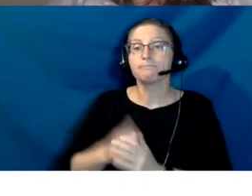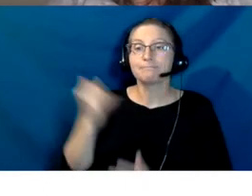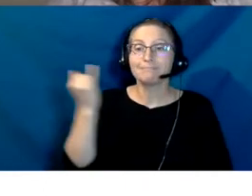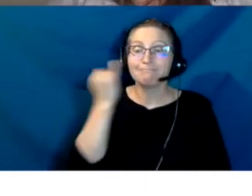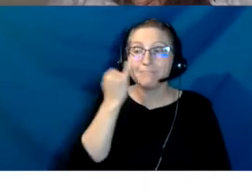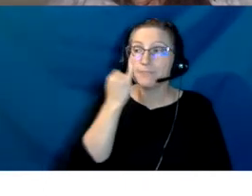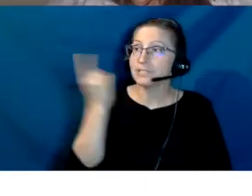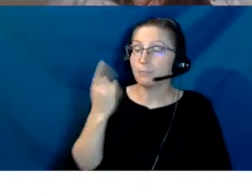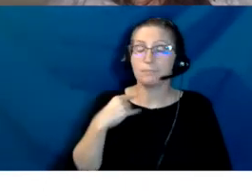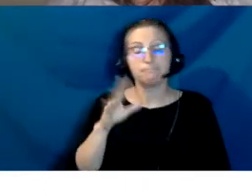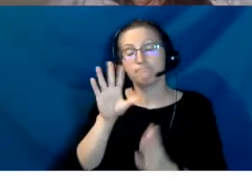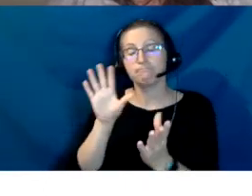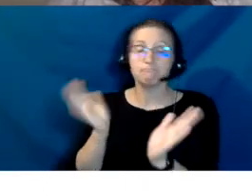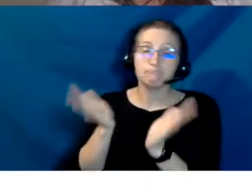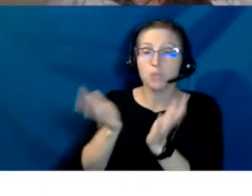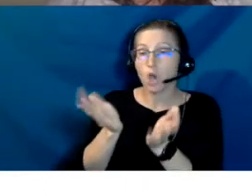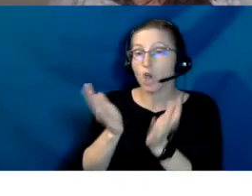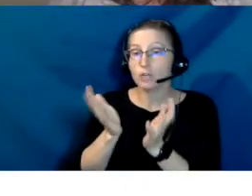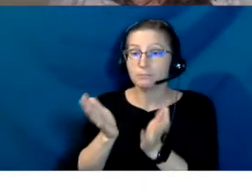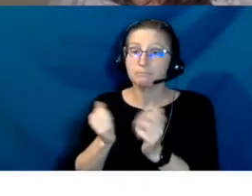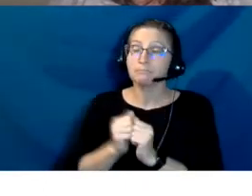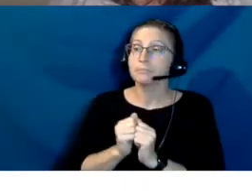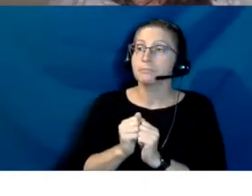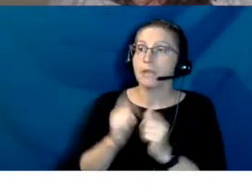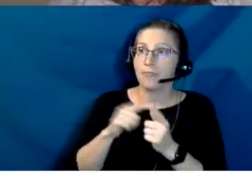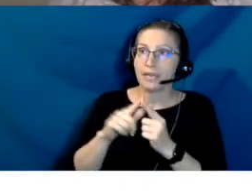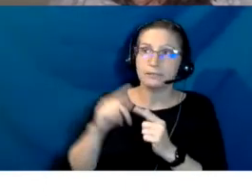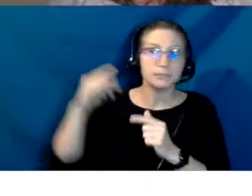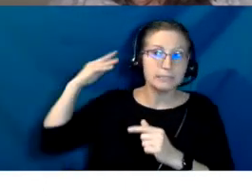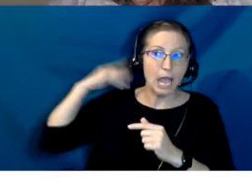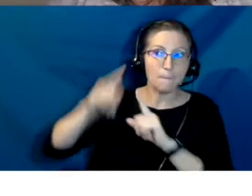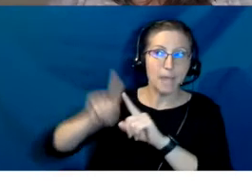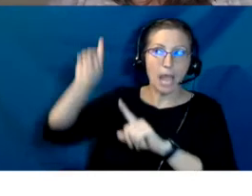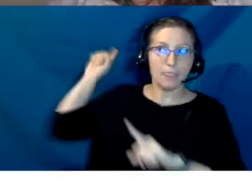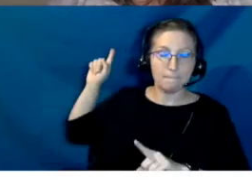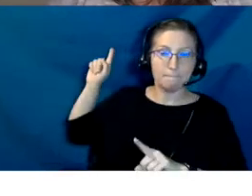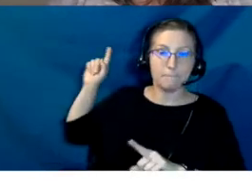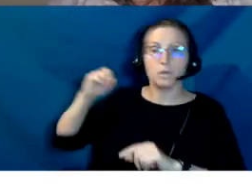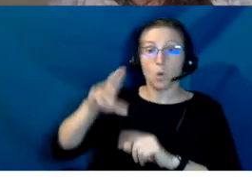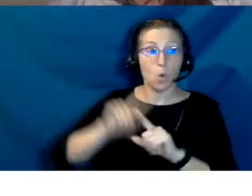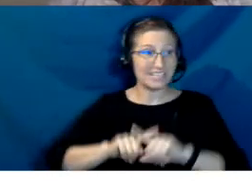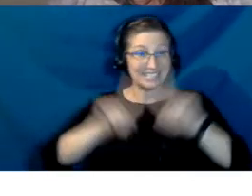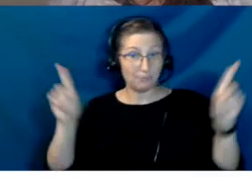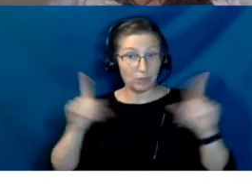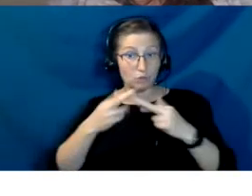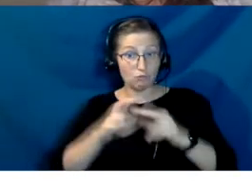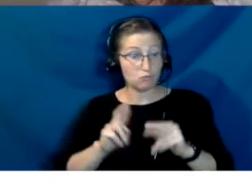or even in a different room, they're not able to figure out where that person is. And so